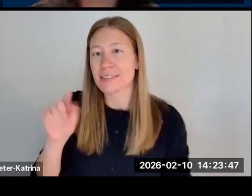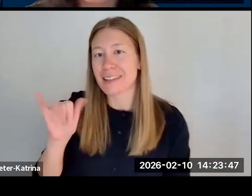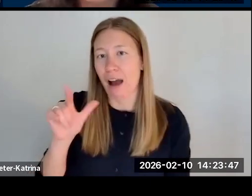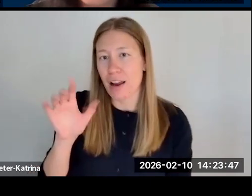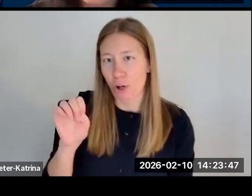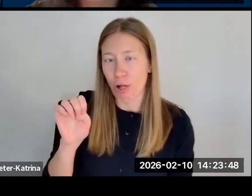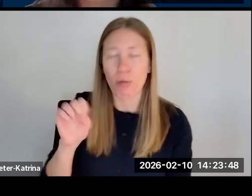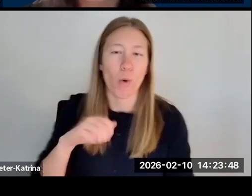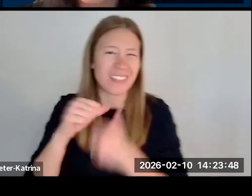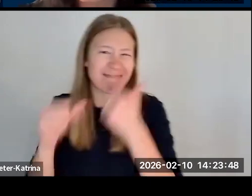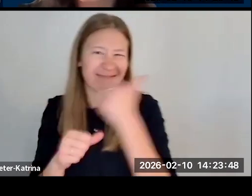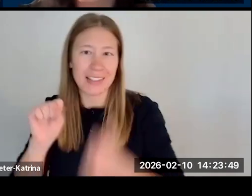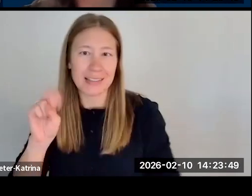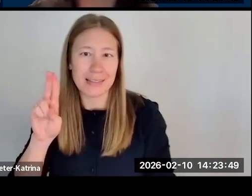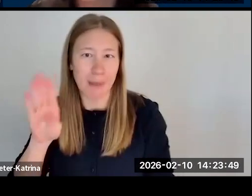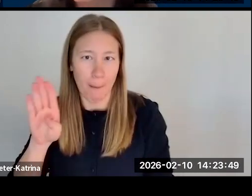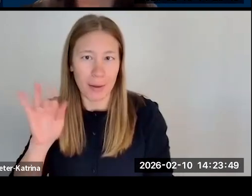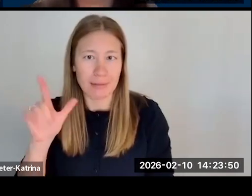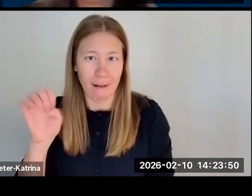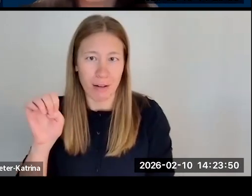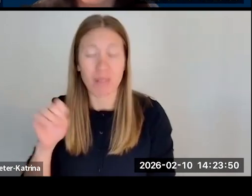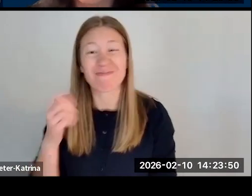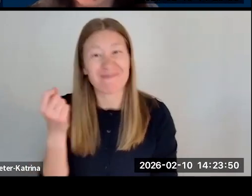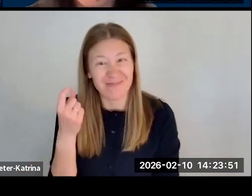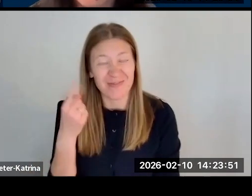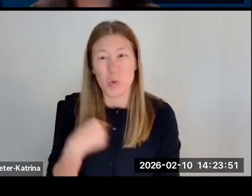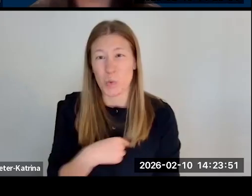In general, we advise that you do not use this element.